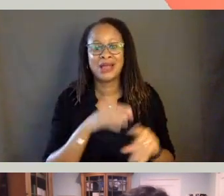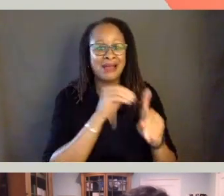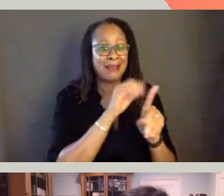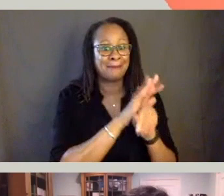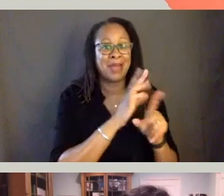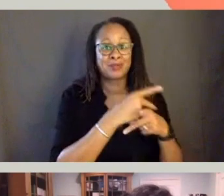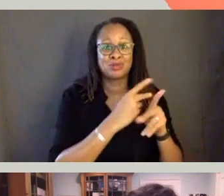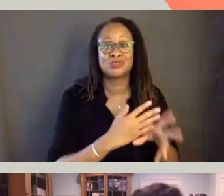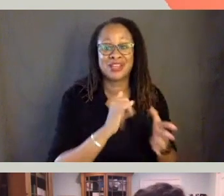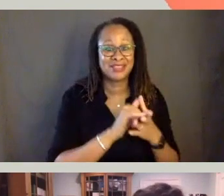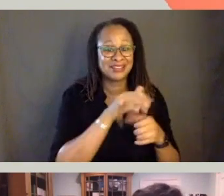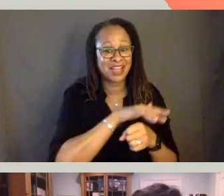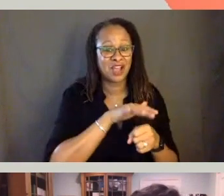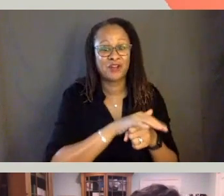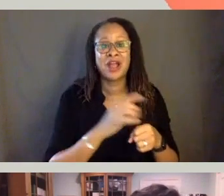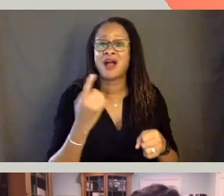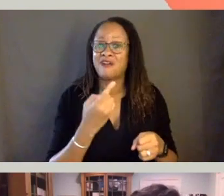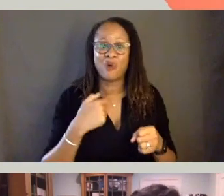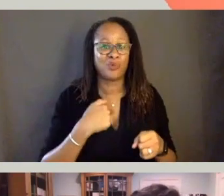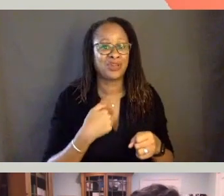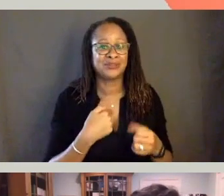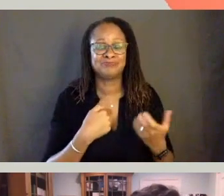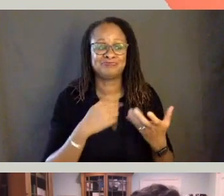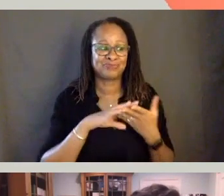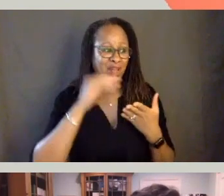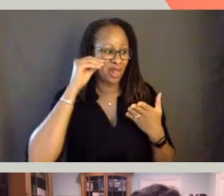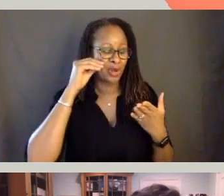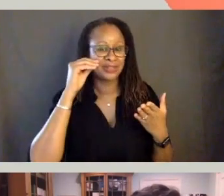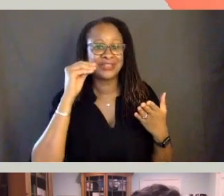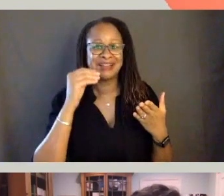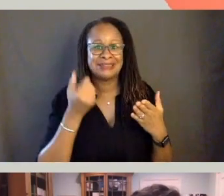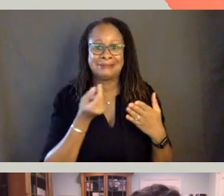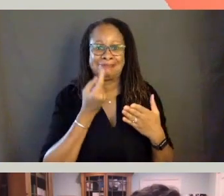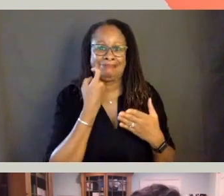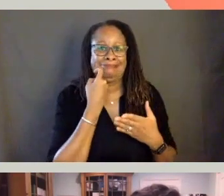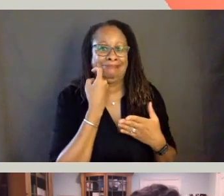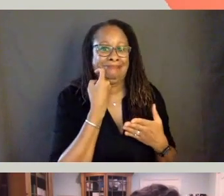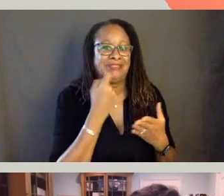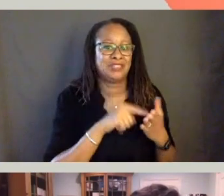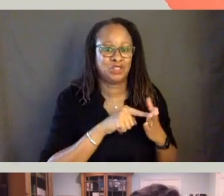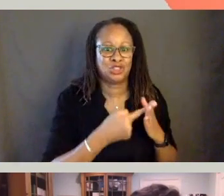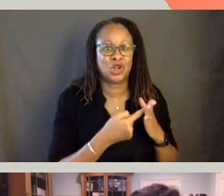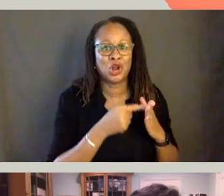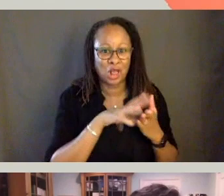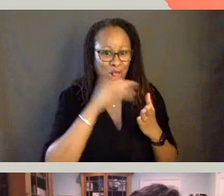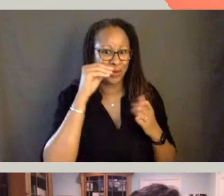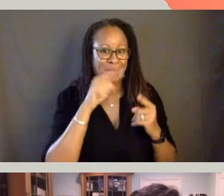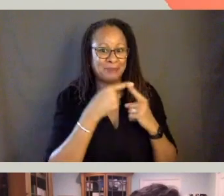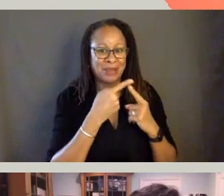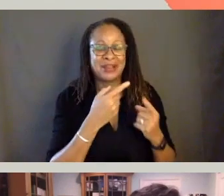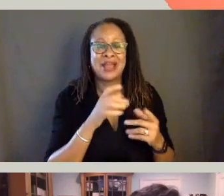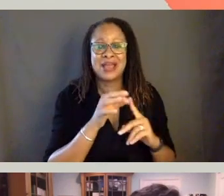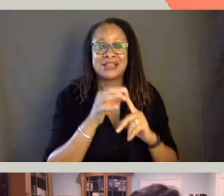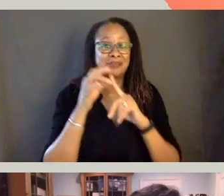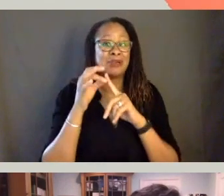that I only have learned, I've only gotten my feet wet recently and especially with And She Could Be Next.